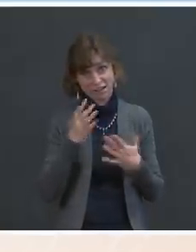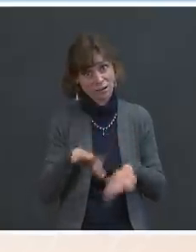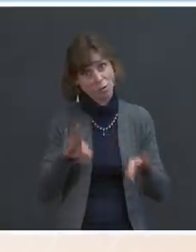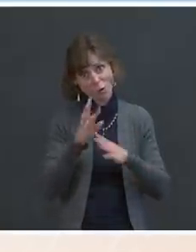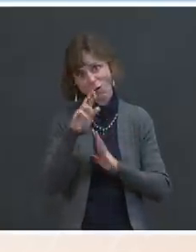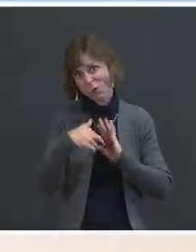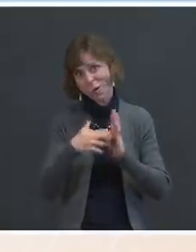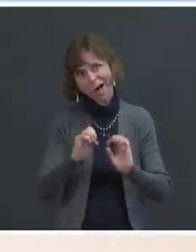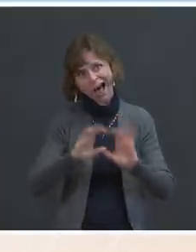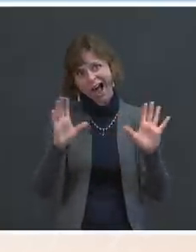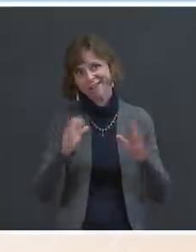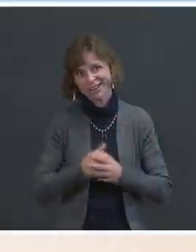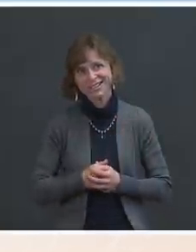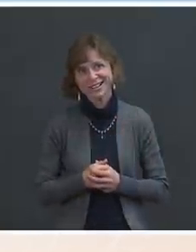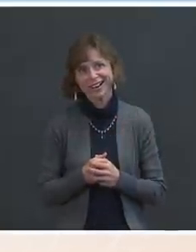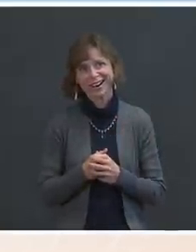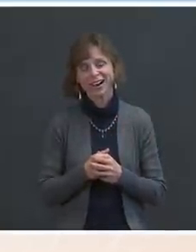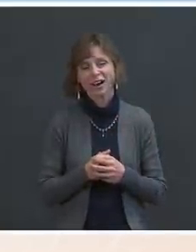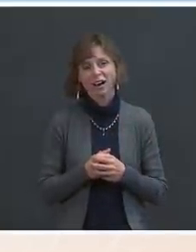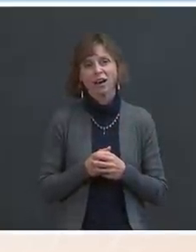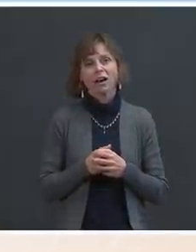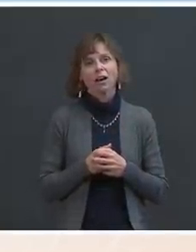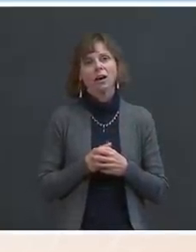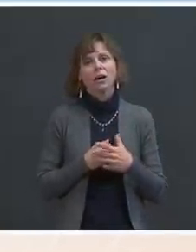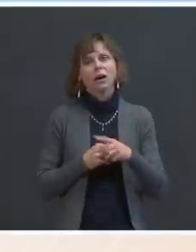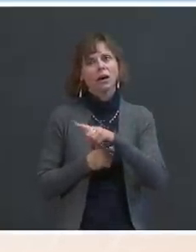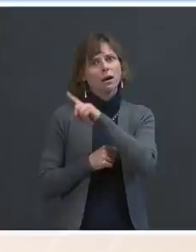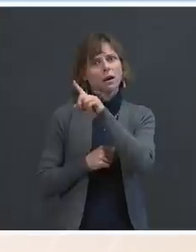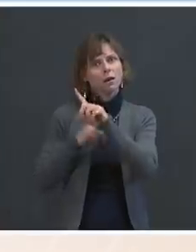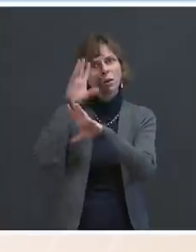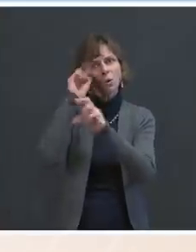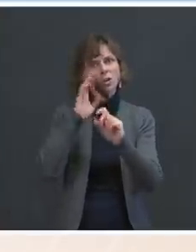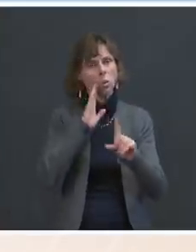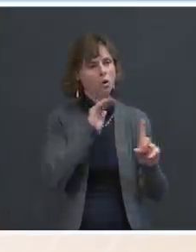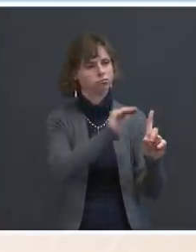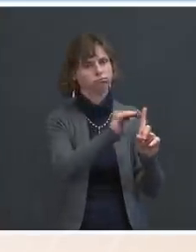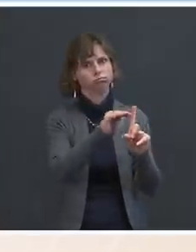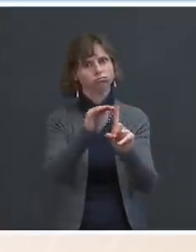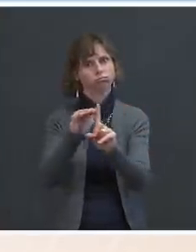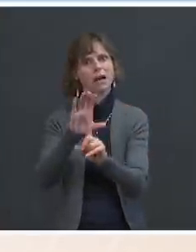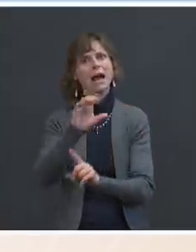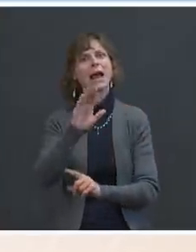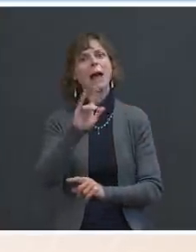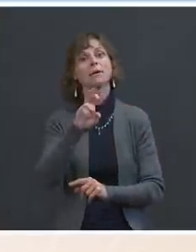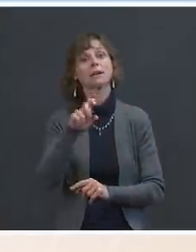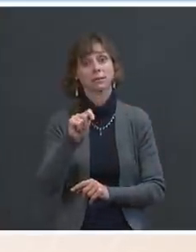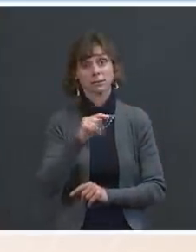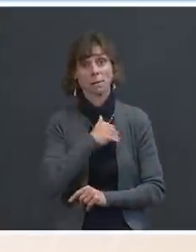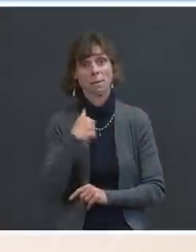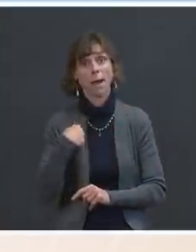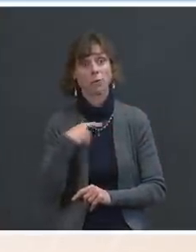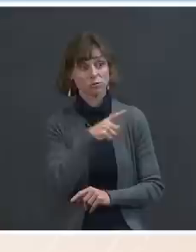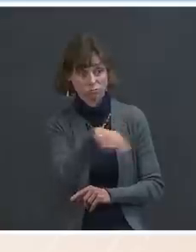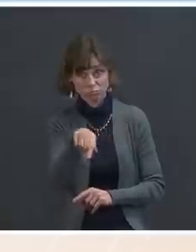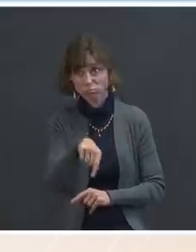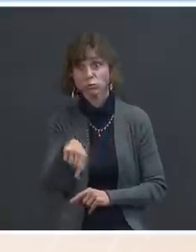But he will be tapping into the Cabinet to also play a role in communicating and engaging with the public. The Press: A follow on this, and then one other matter.